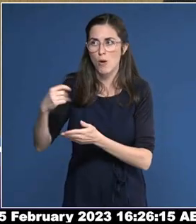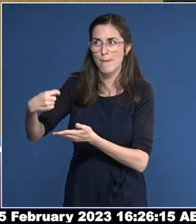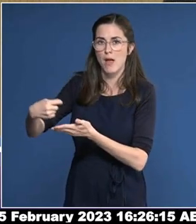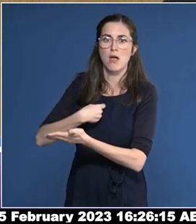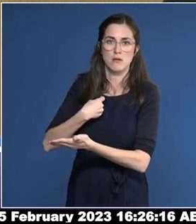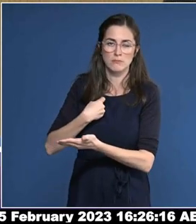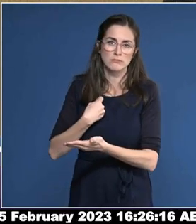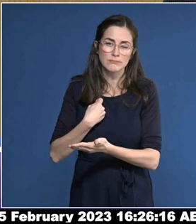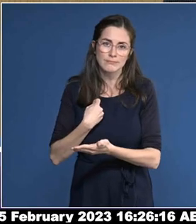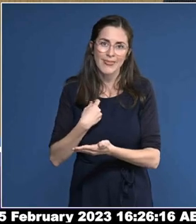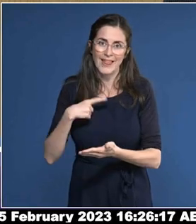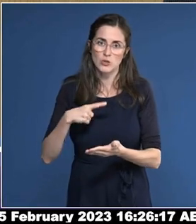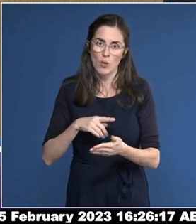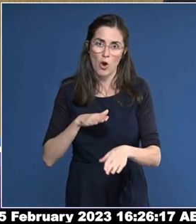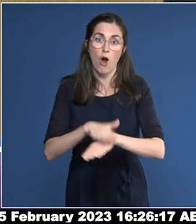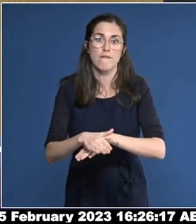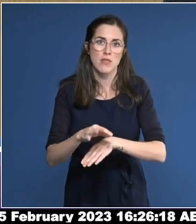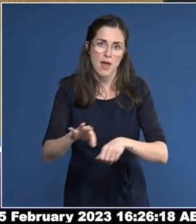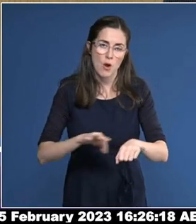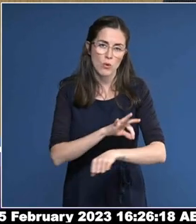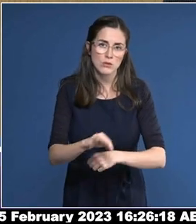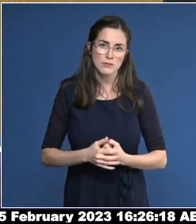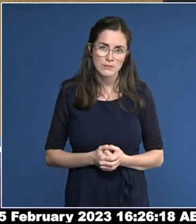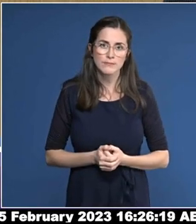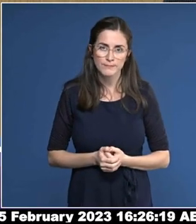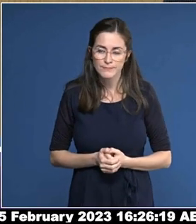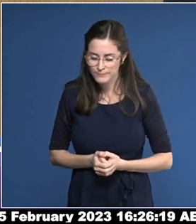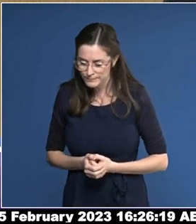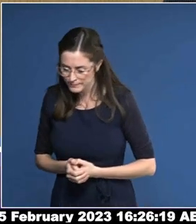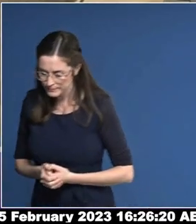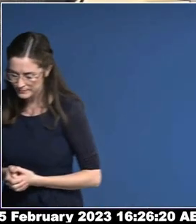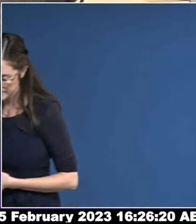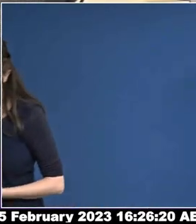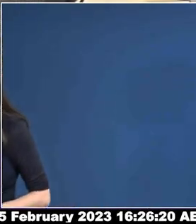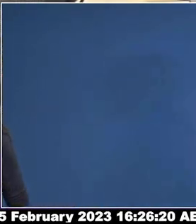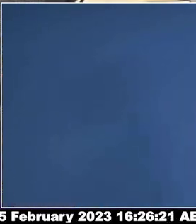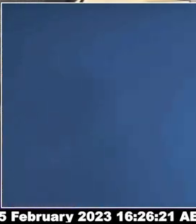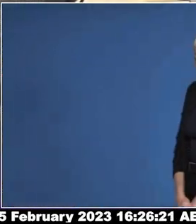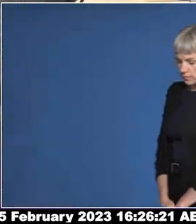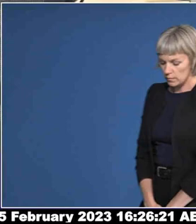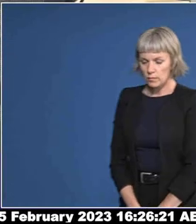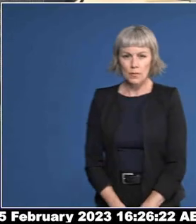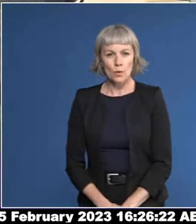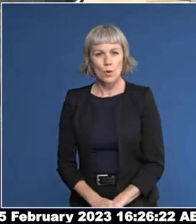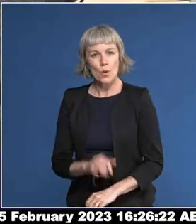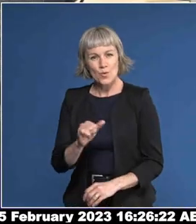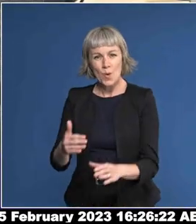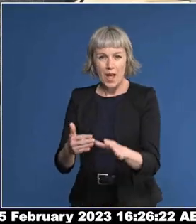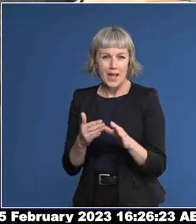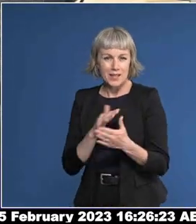support coordinator would do that in an unfunded capacity. And so I understand from that it's a combination of face-to-face work and non-direct or non-face-to-face work.